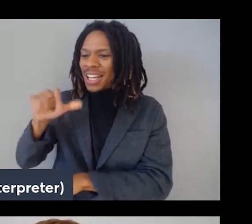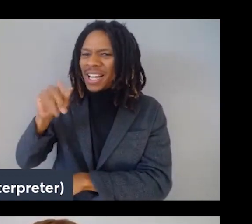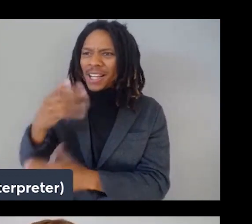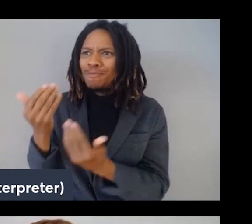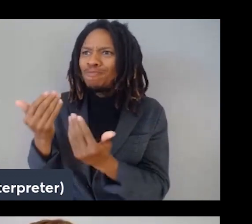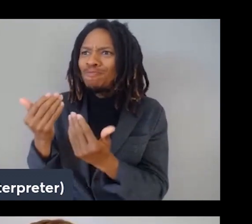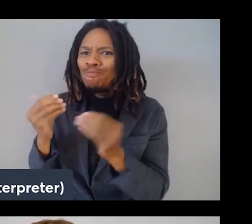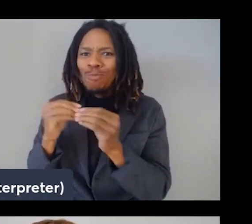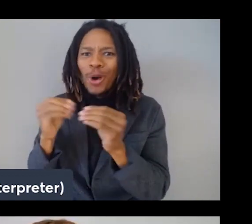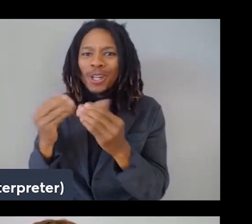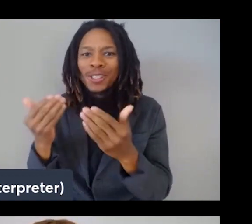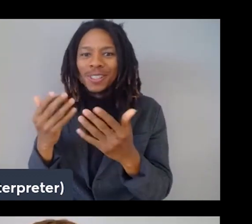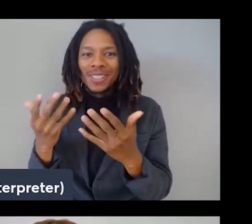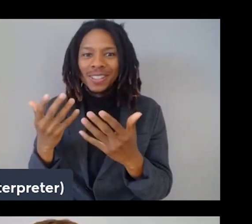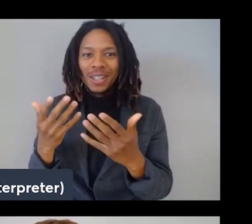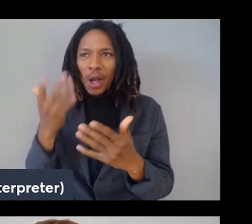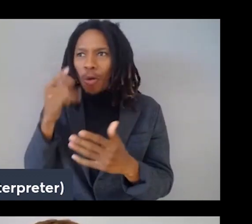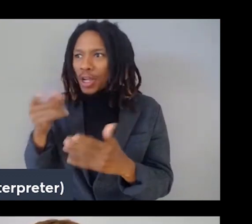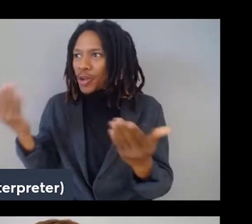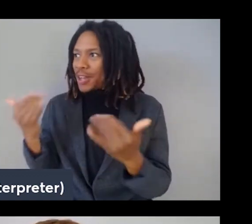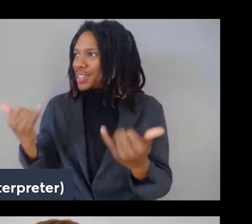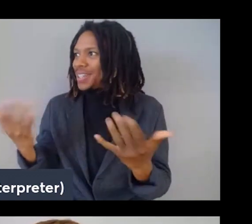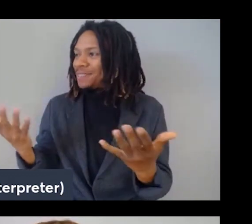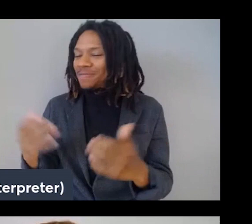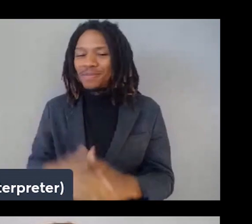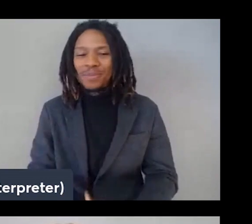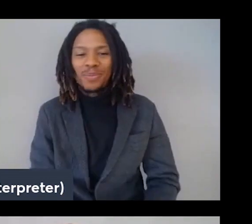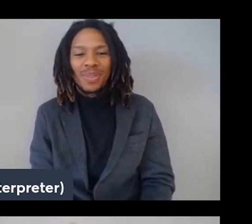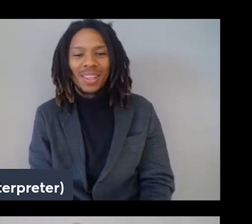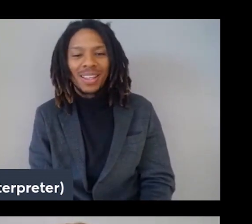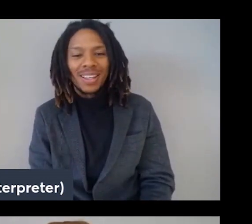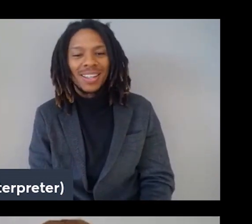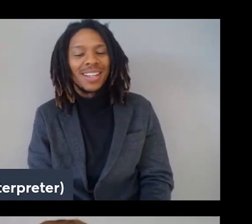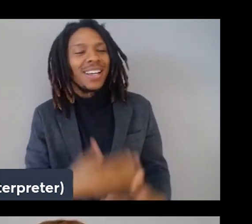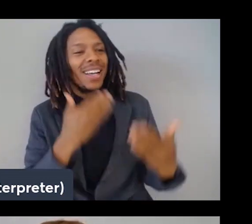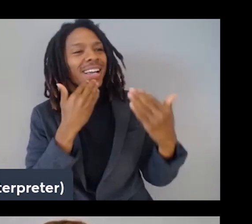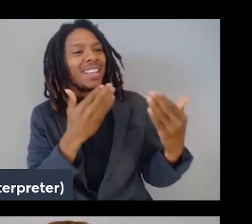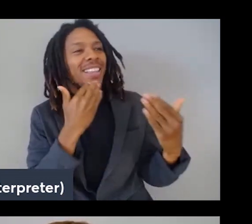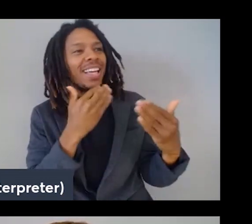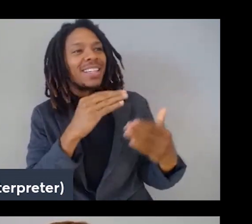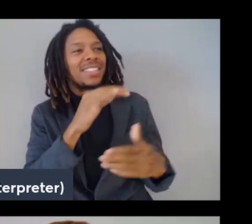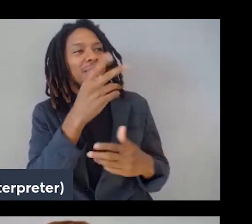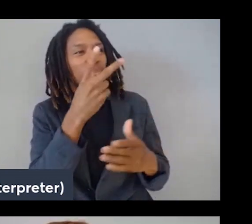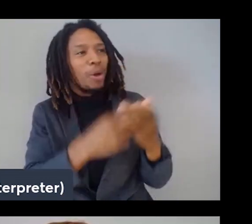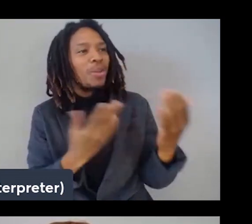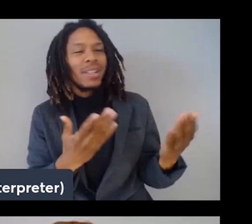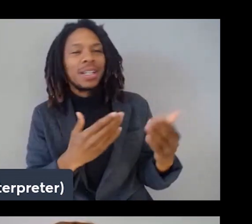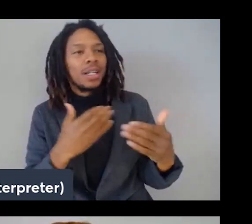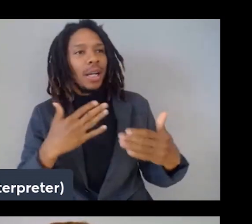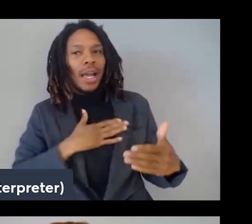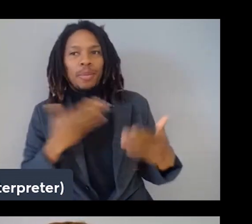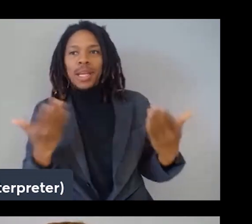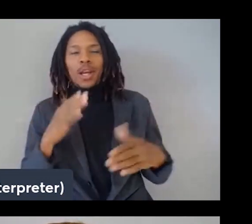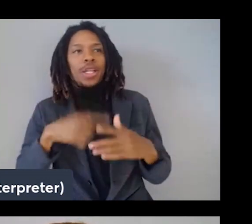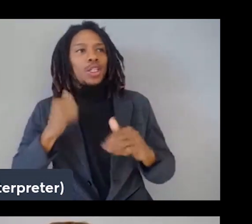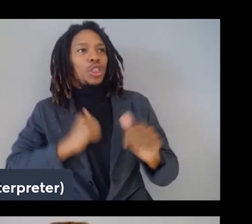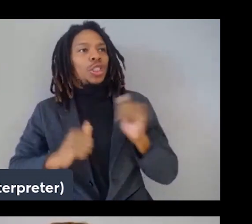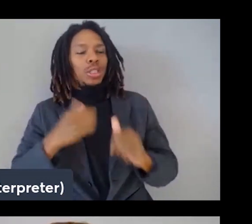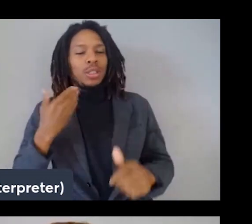and why you're here today. Thanks, AM. Thanks, Chad. It's great to be on the show. My name is Itamar Ankorion.